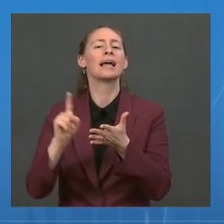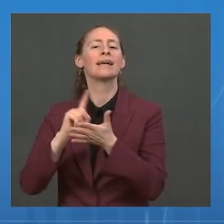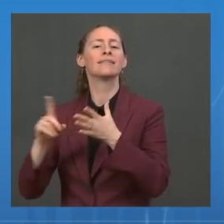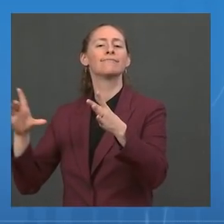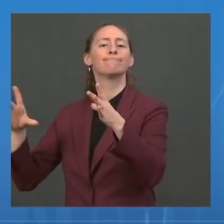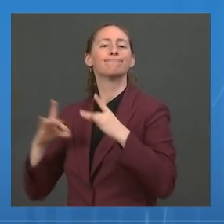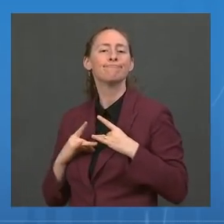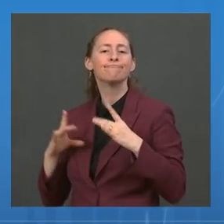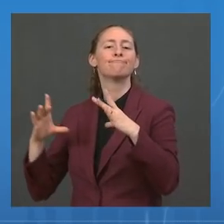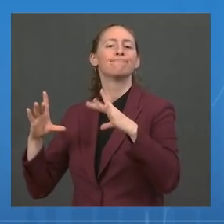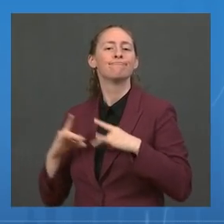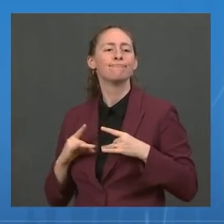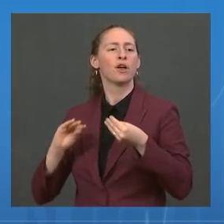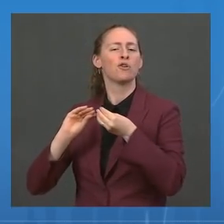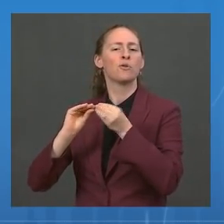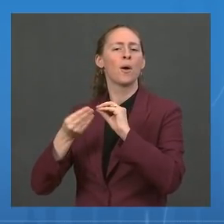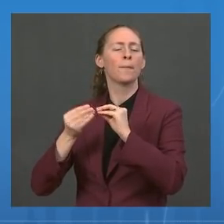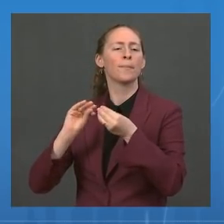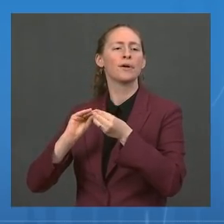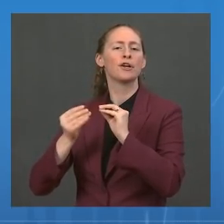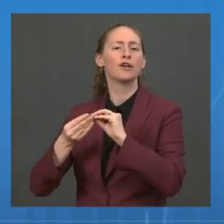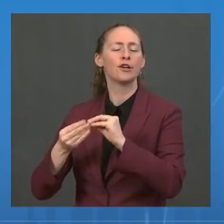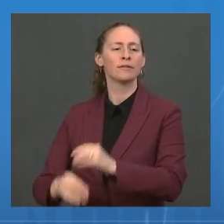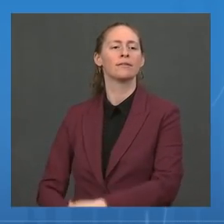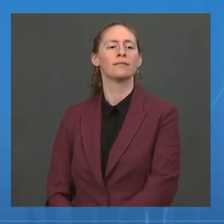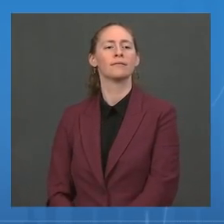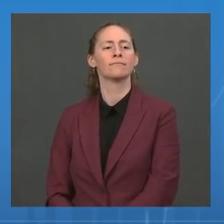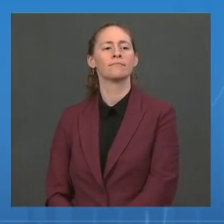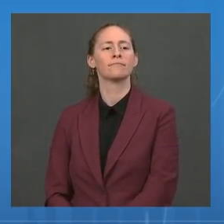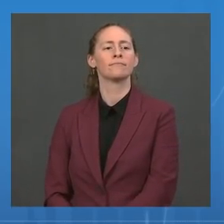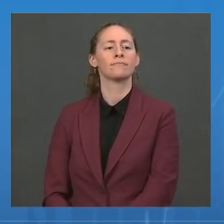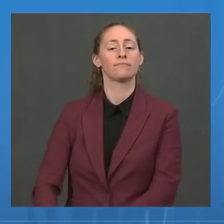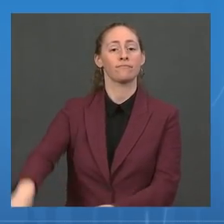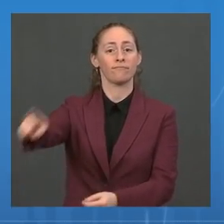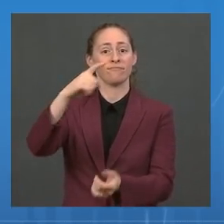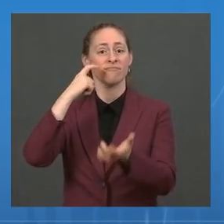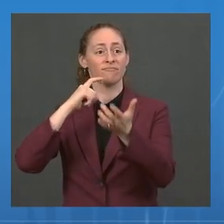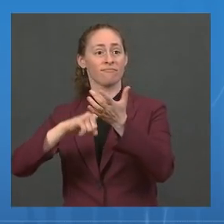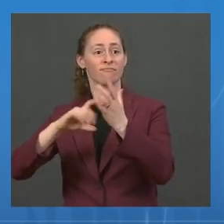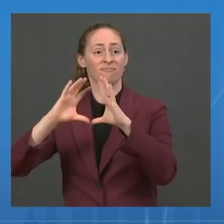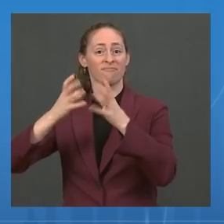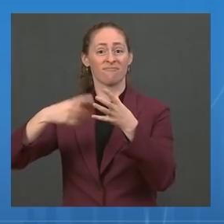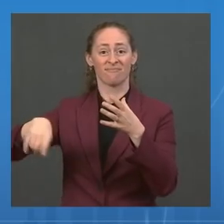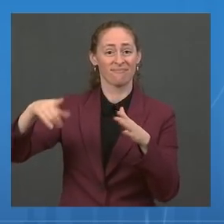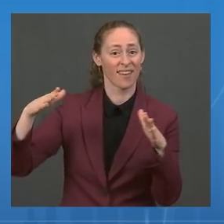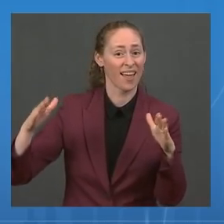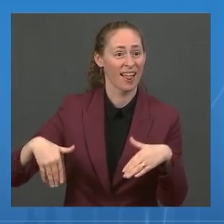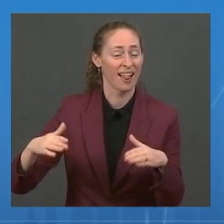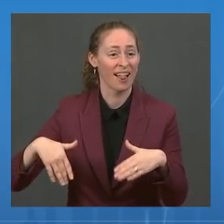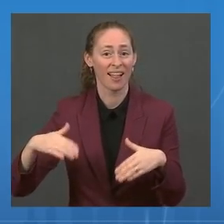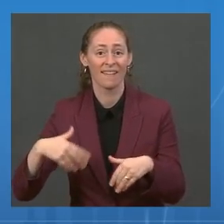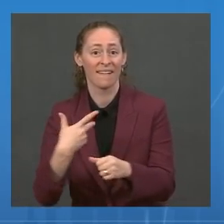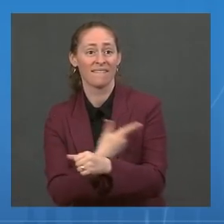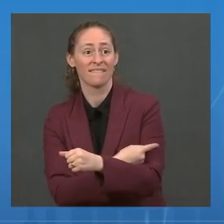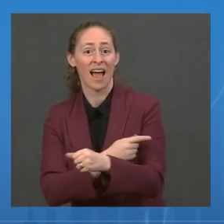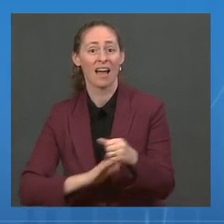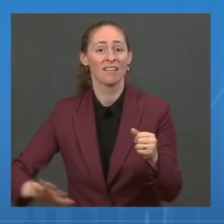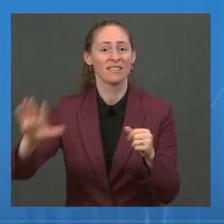of their eligible population vaccinated, case rates were consistently higher than in states with higher vaccine coverage.